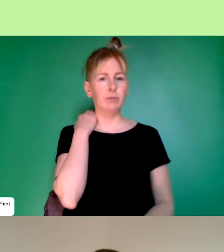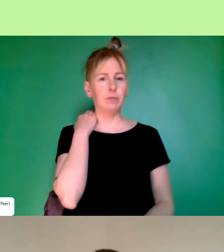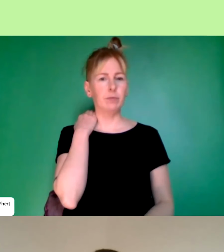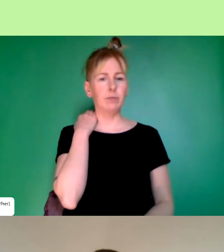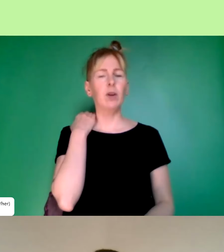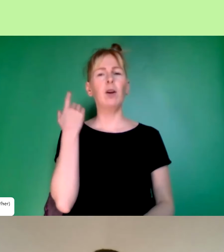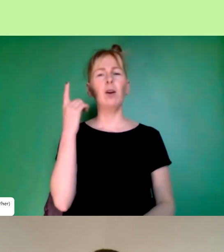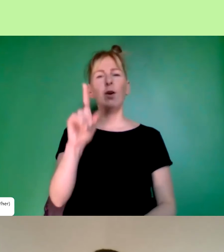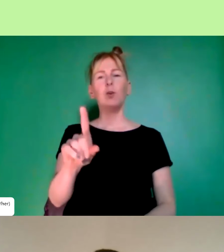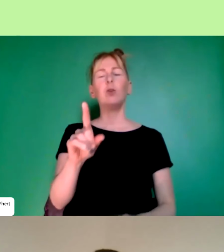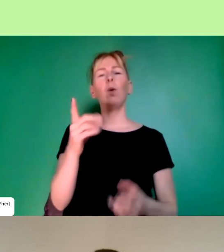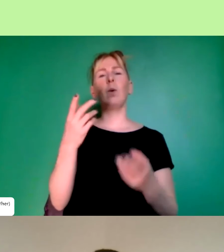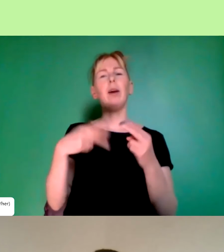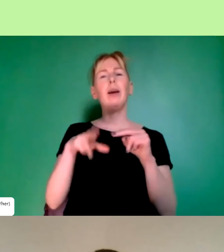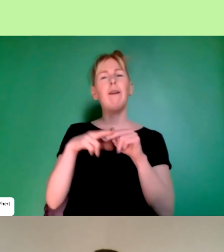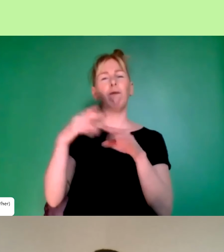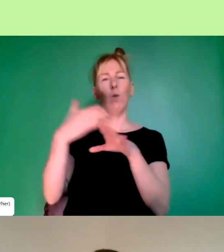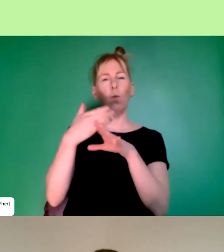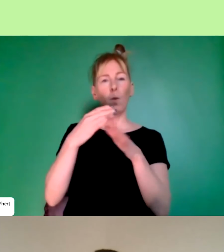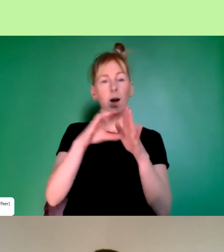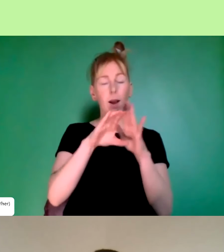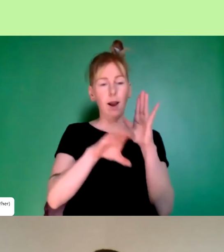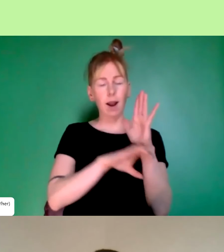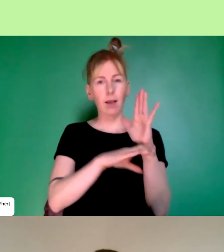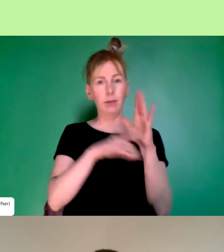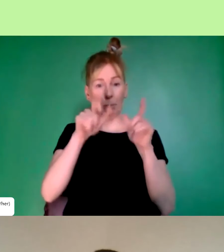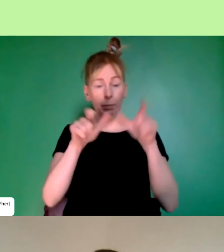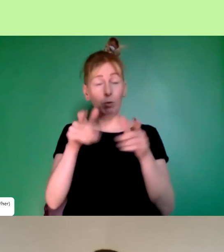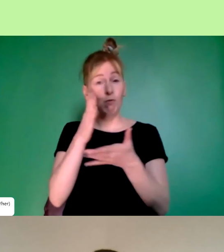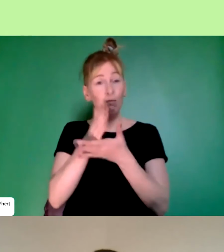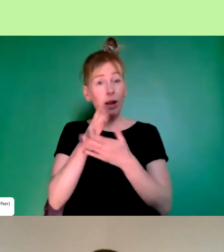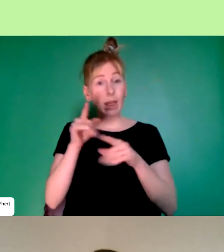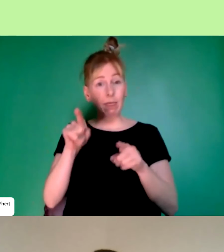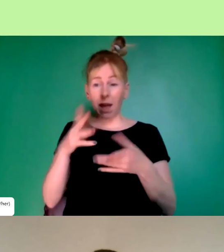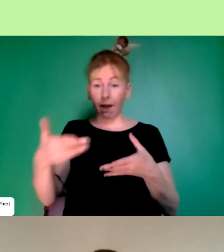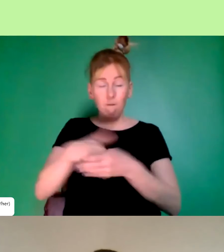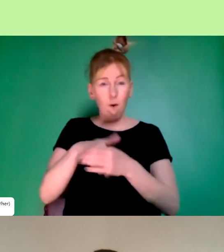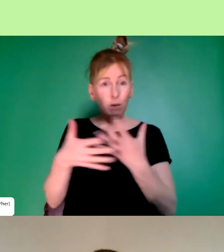you are for instance, negotiating a contract. People who have class will say to you can't